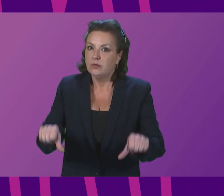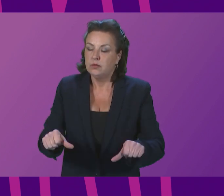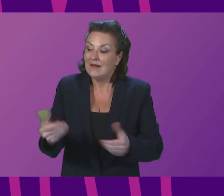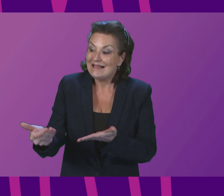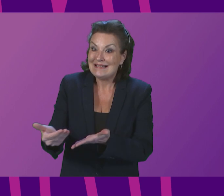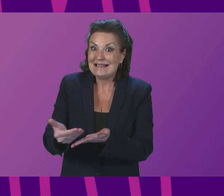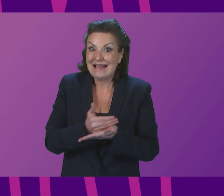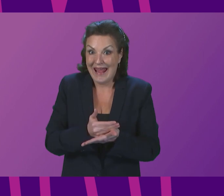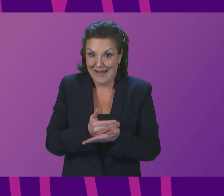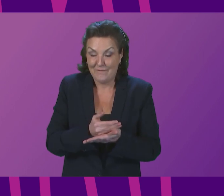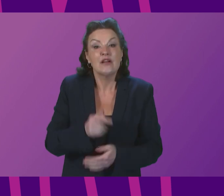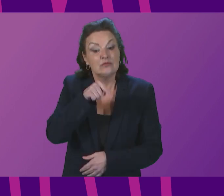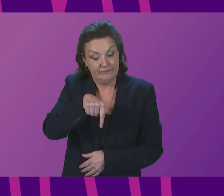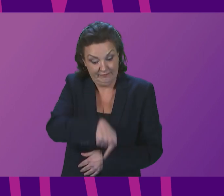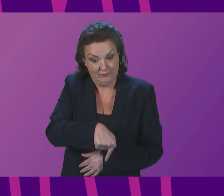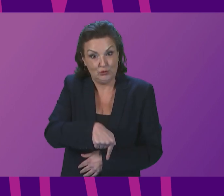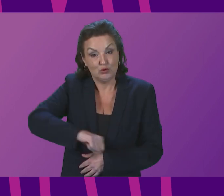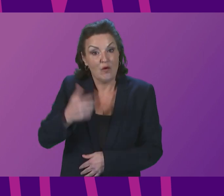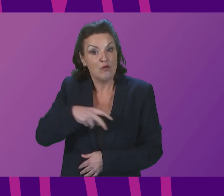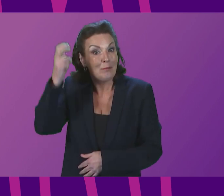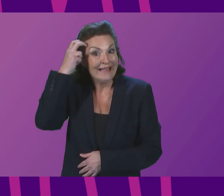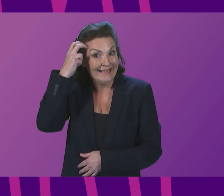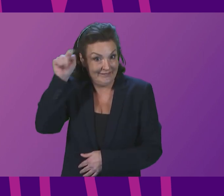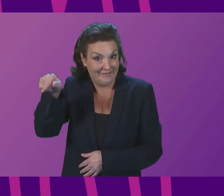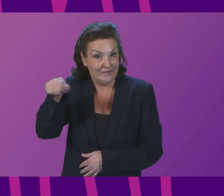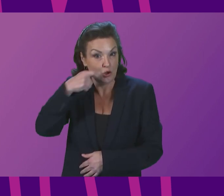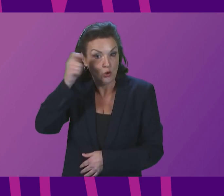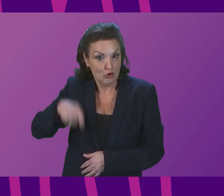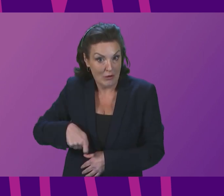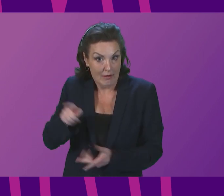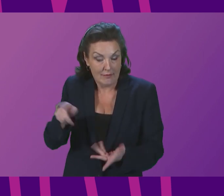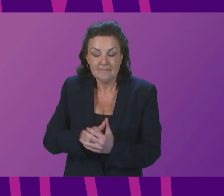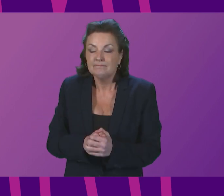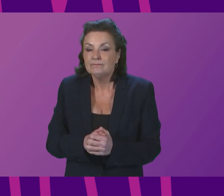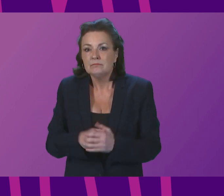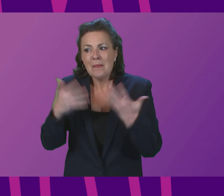They have asked me whether their relative will qualify for the concessionary travel